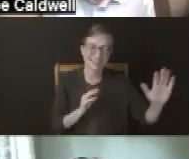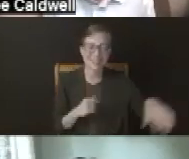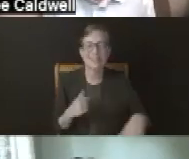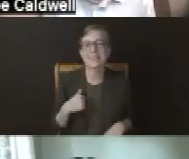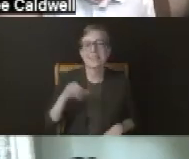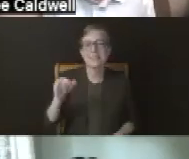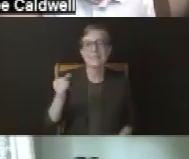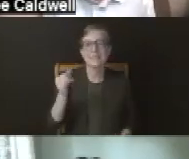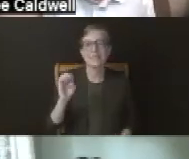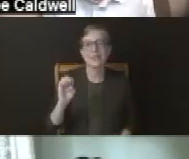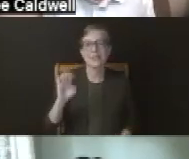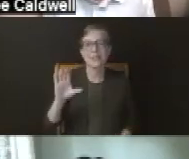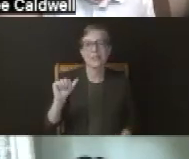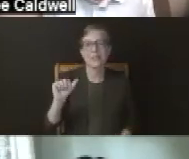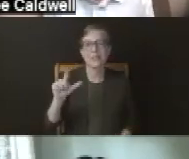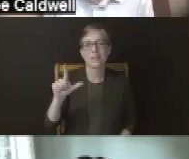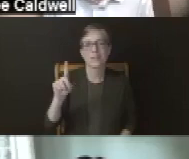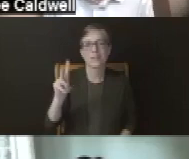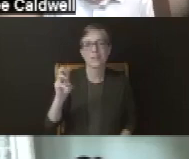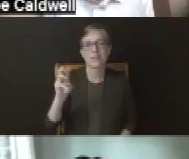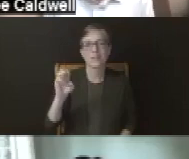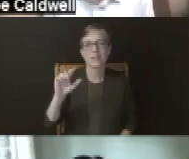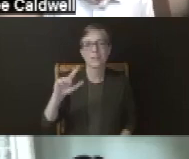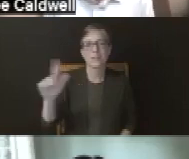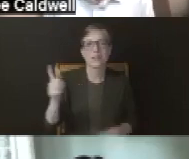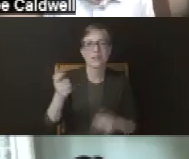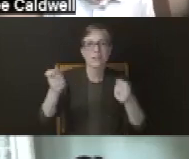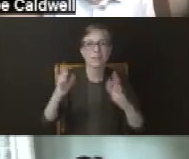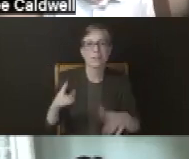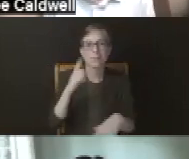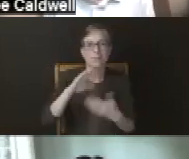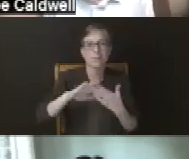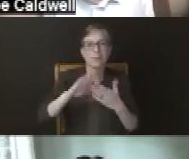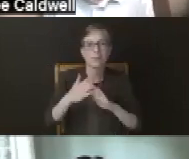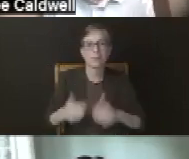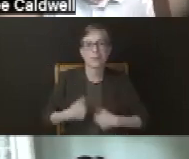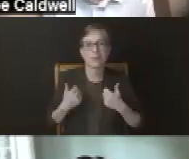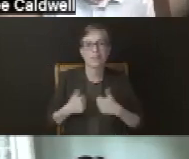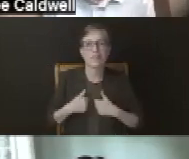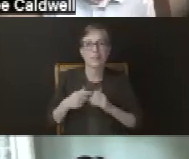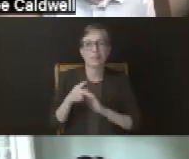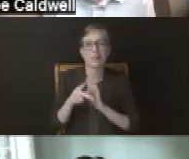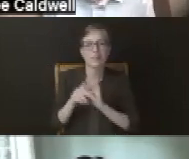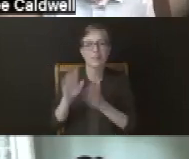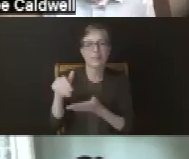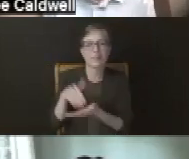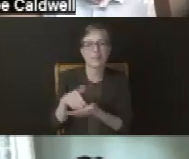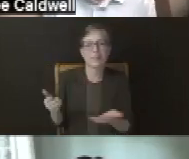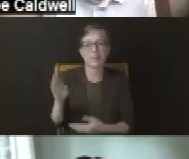the Community Living Policy Center at Brandeis. And I'm joined by my colleague Teresa Nguyen who